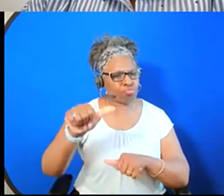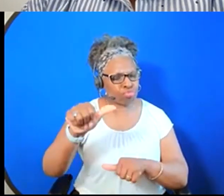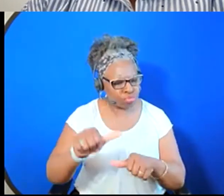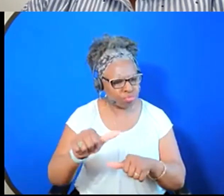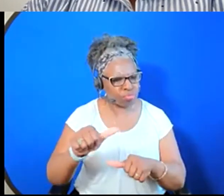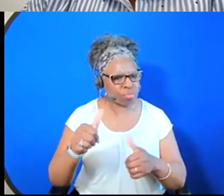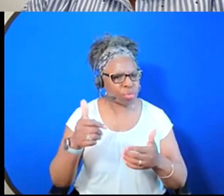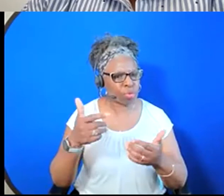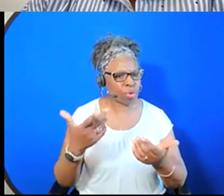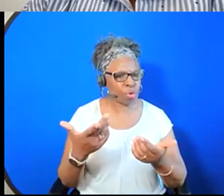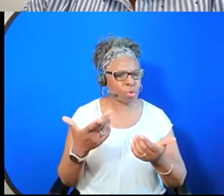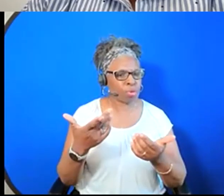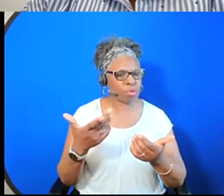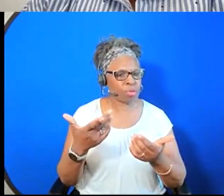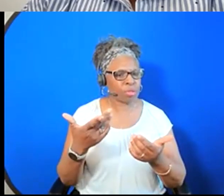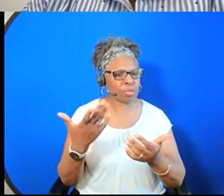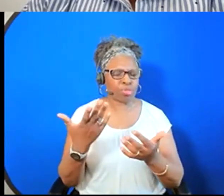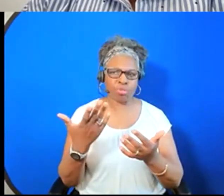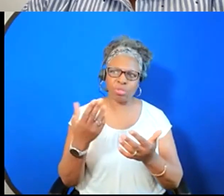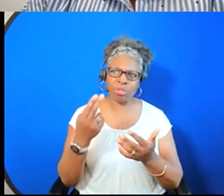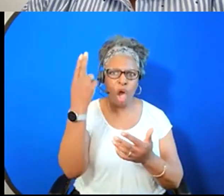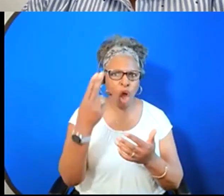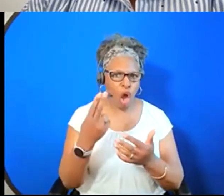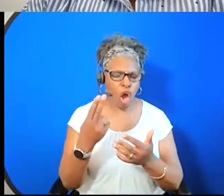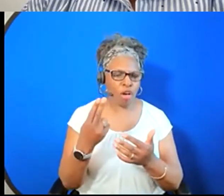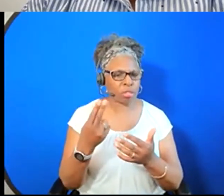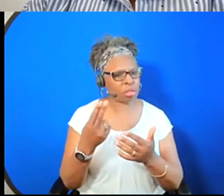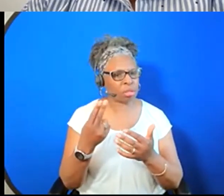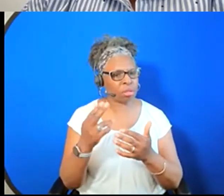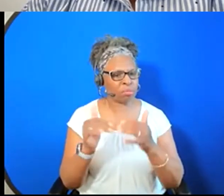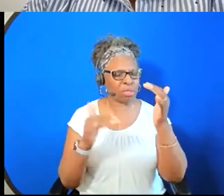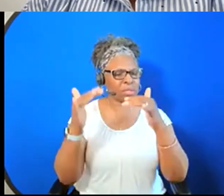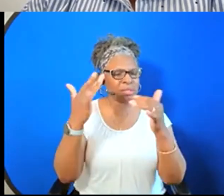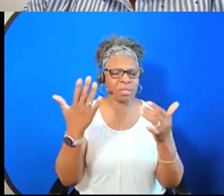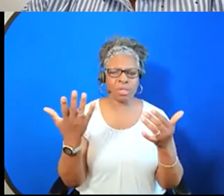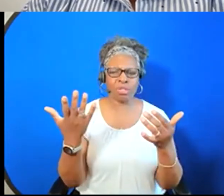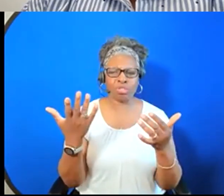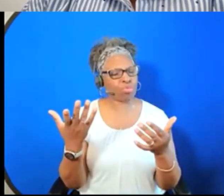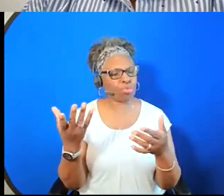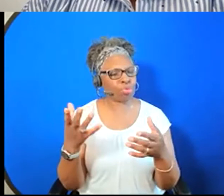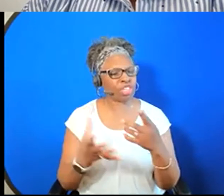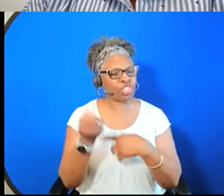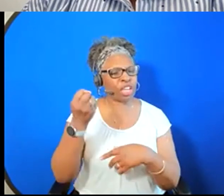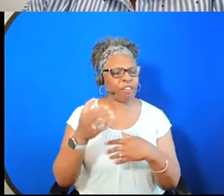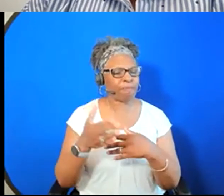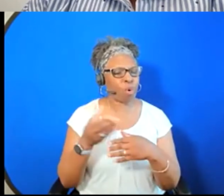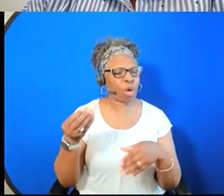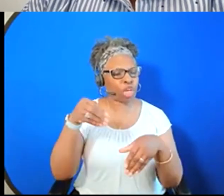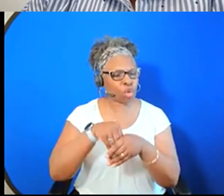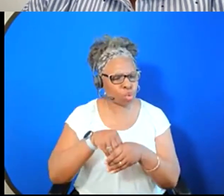to achieve more inclusive, productive democratic processes? And if we do, what do we lose?”